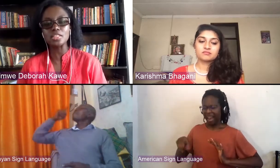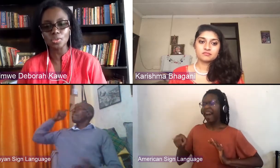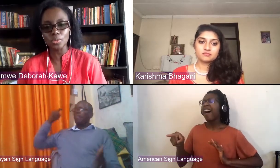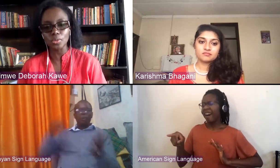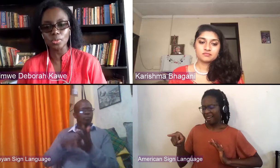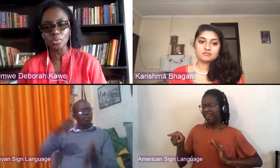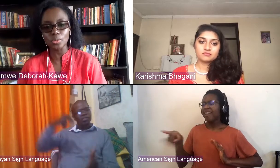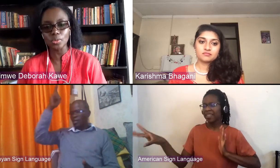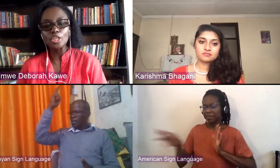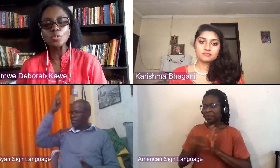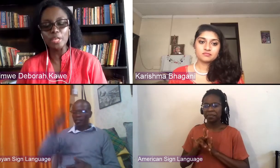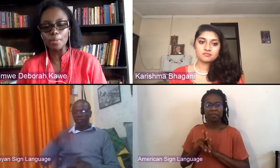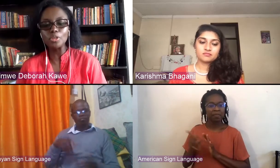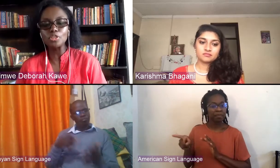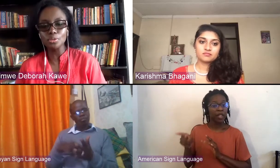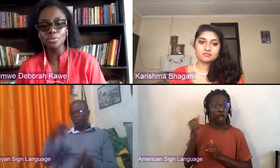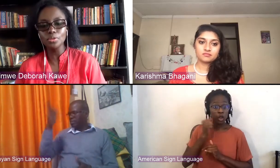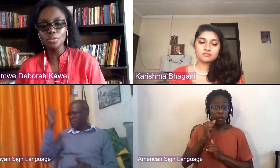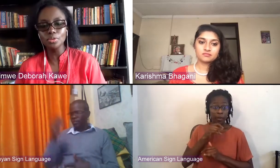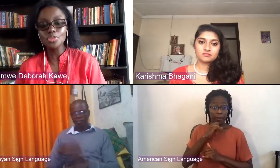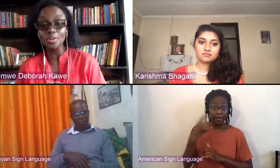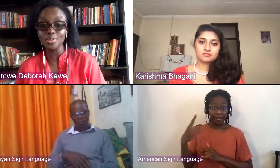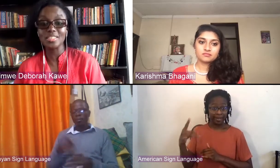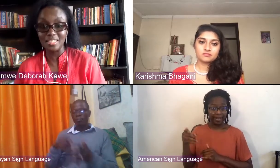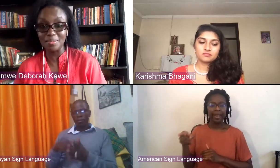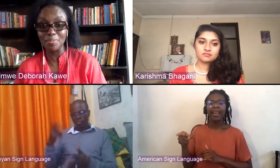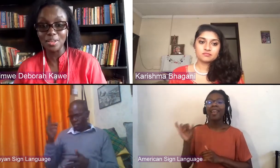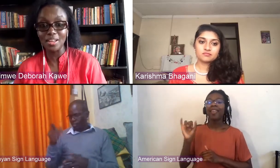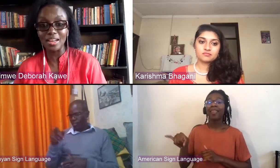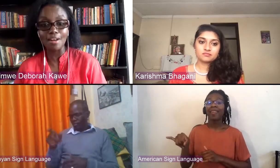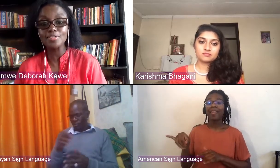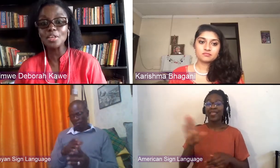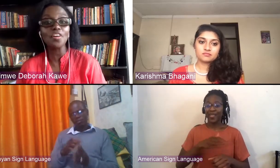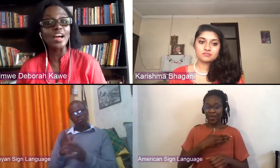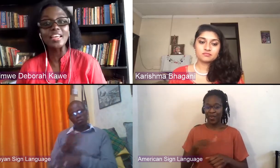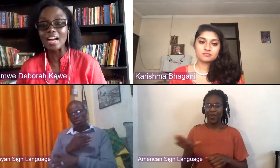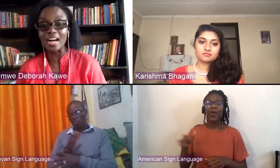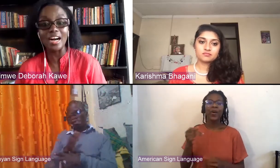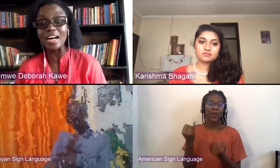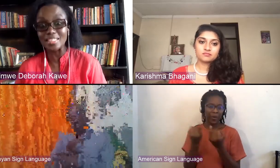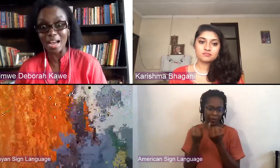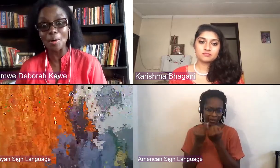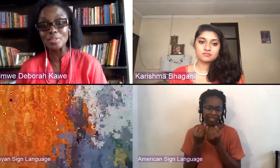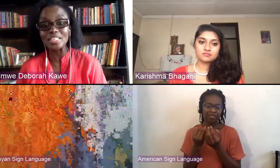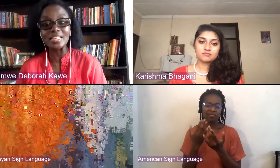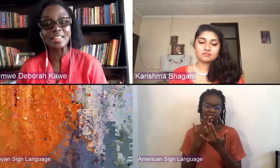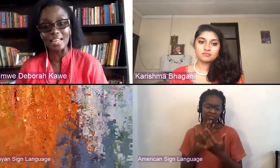to have sung to be able to go to sleep after crying her heart out in the night